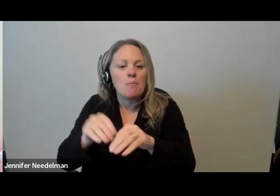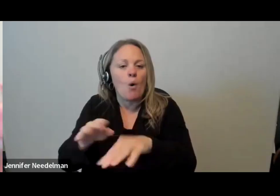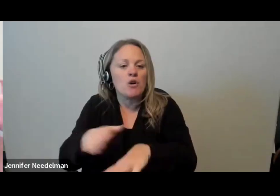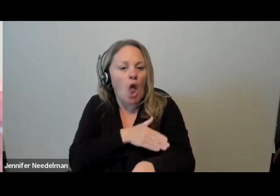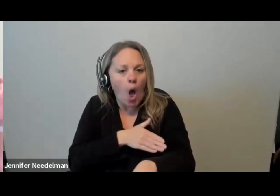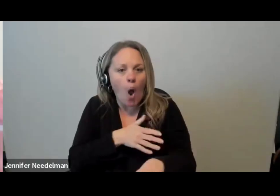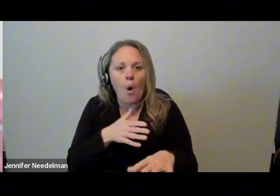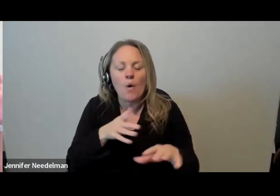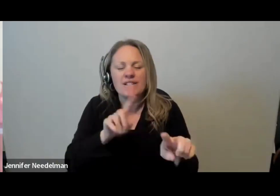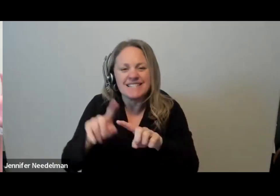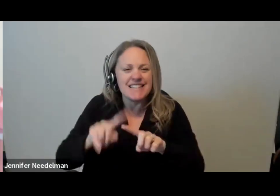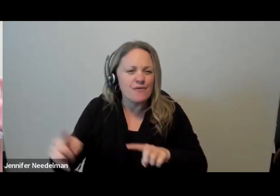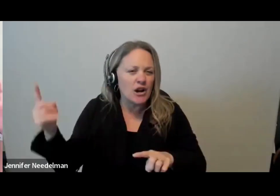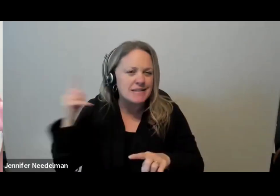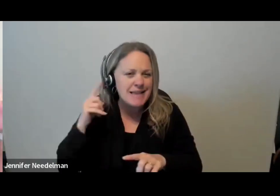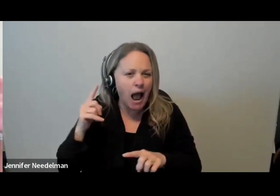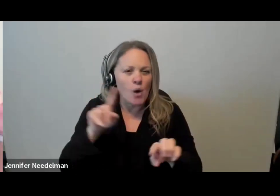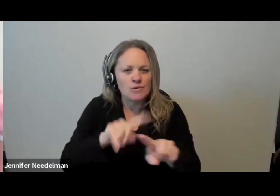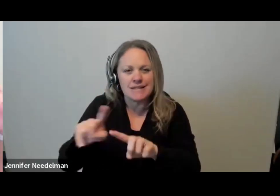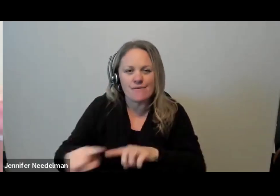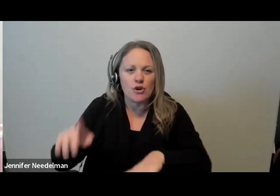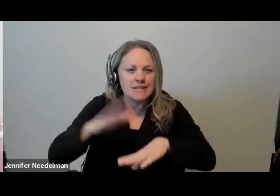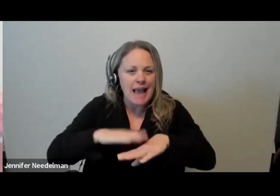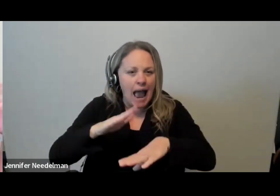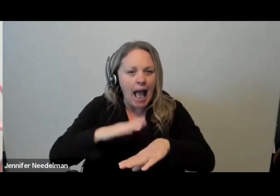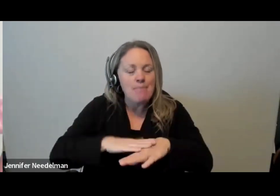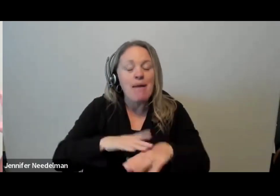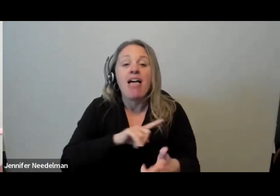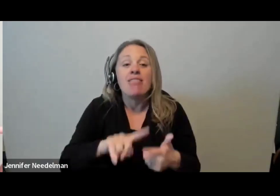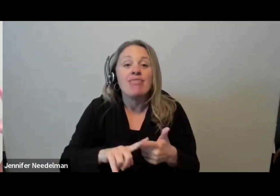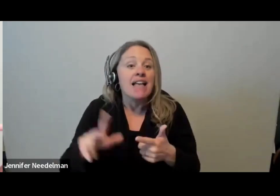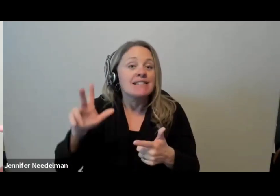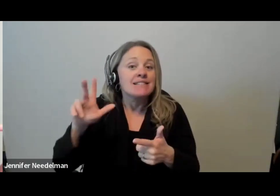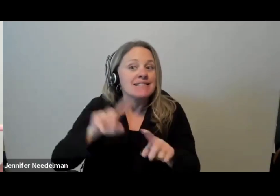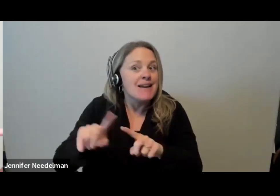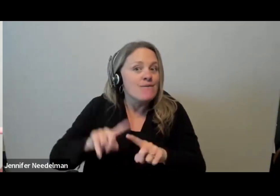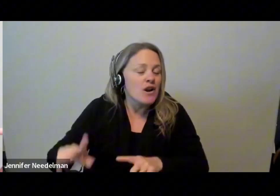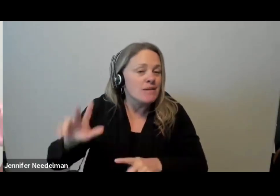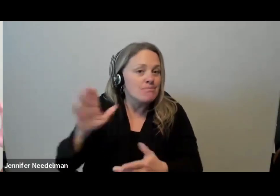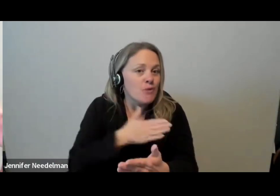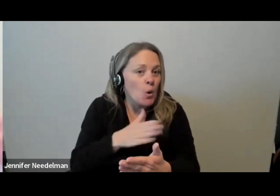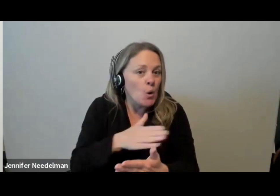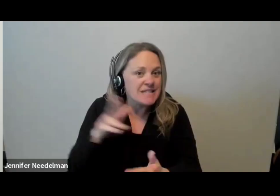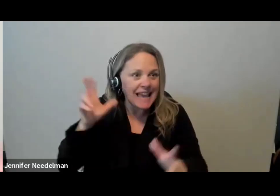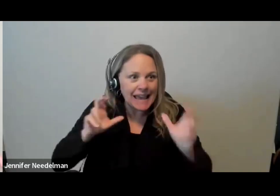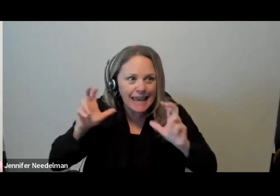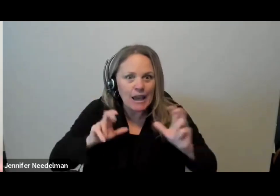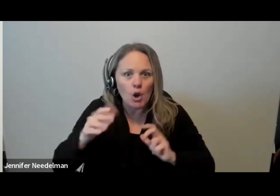there's like this ominous background music that happens. And so, you know, you're getting close to the end of the screen and so just by